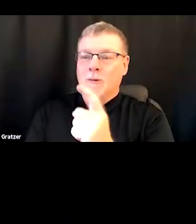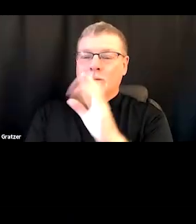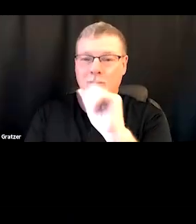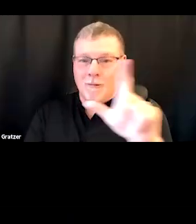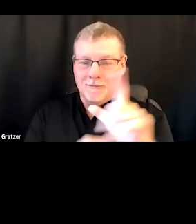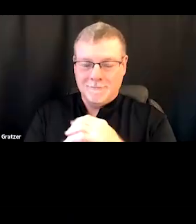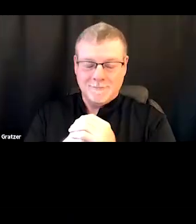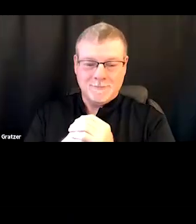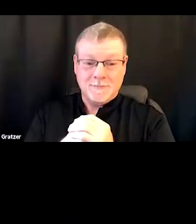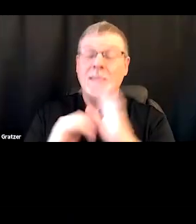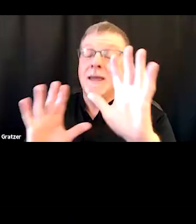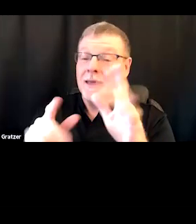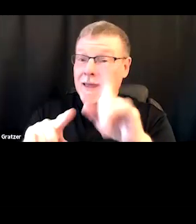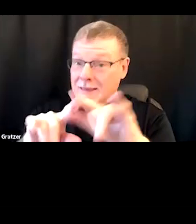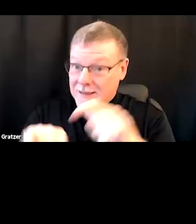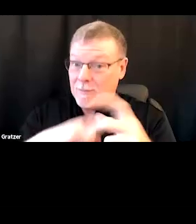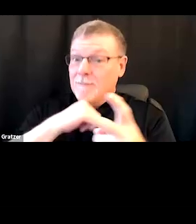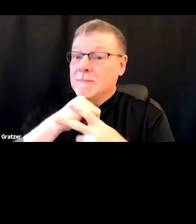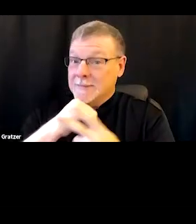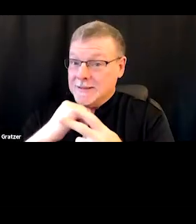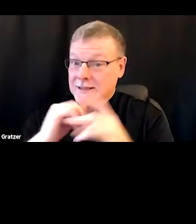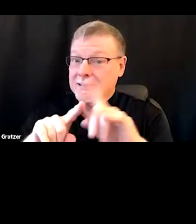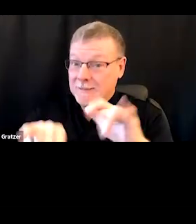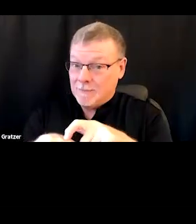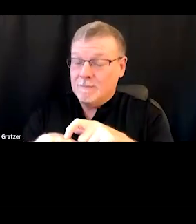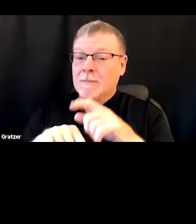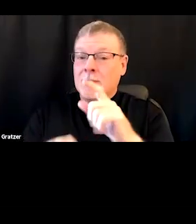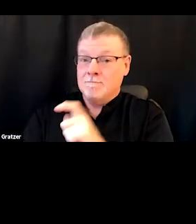while also retaining the involvement of law enforcement where it's needed.